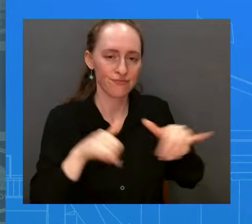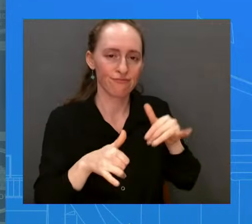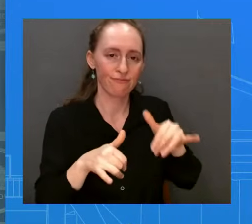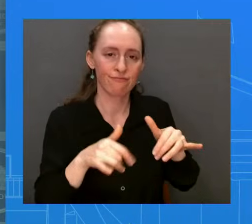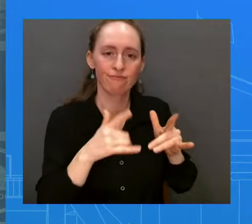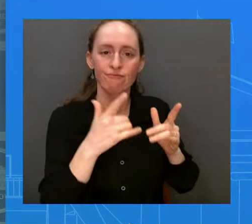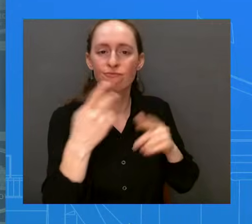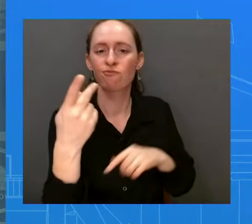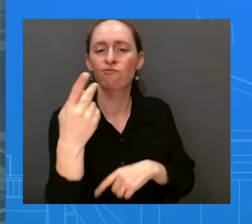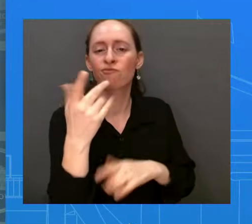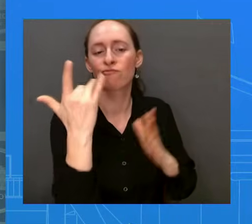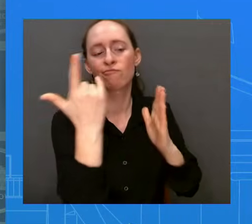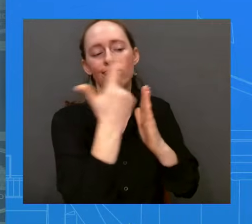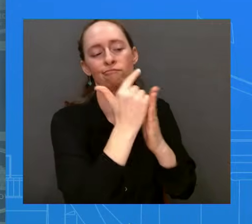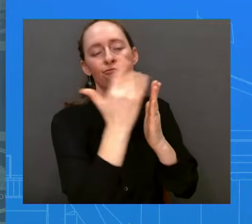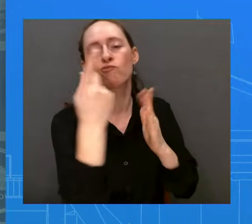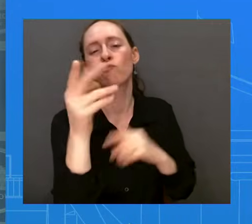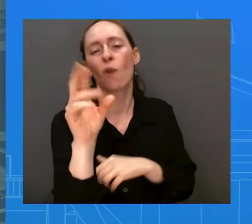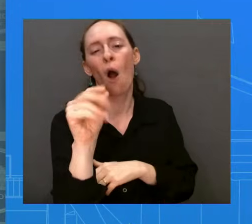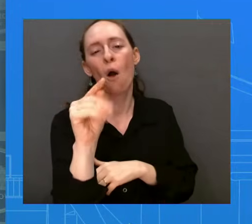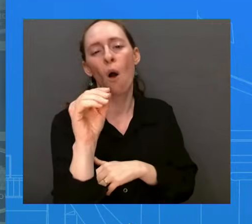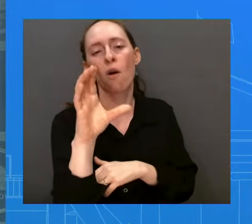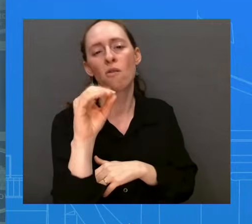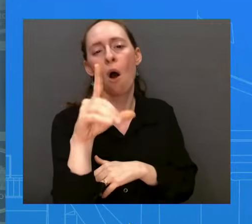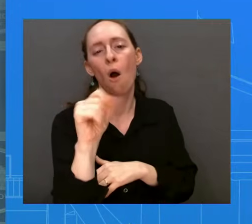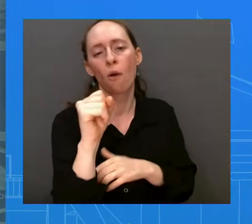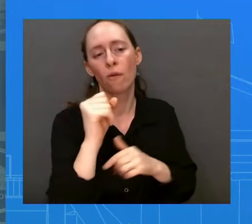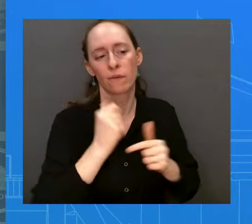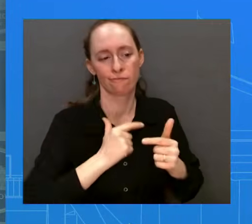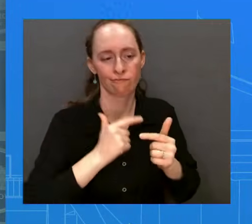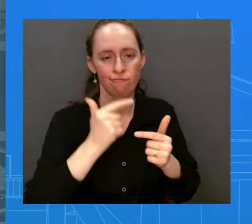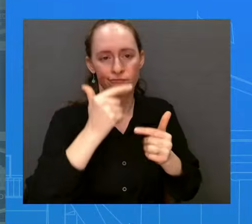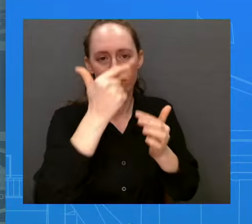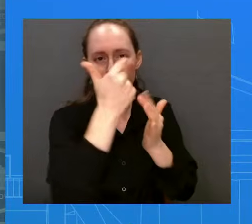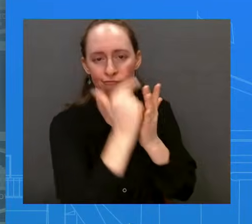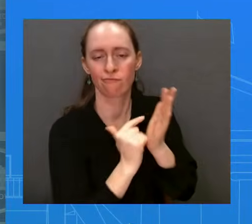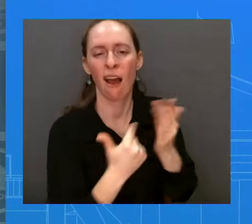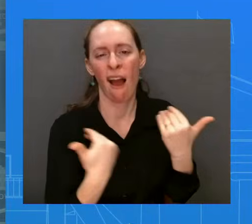in the air -- aircraft in the air that can be legitima- -- can be brought down.